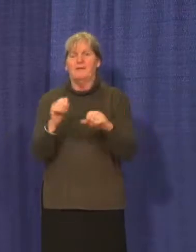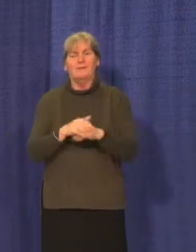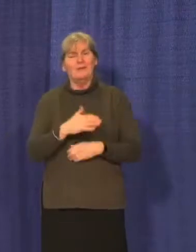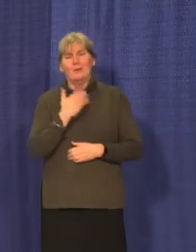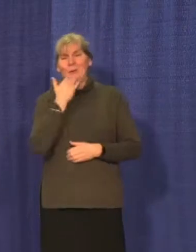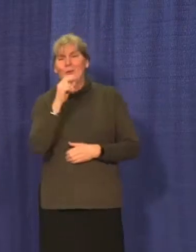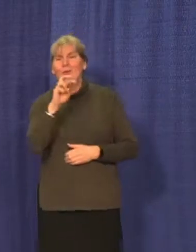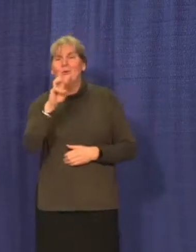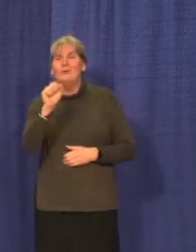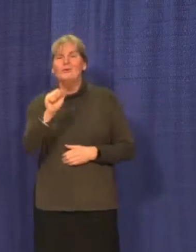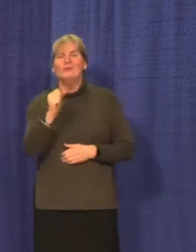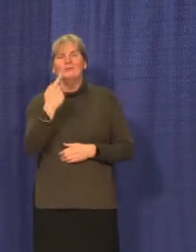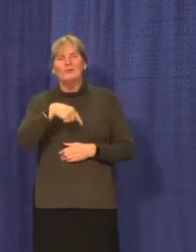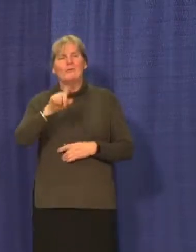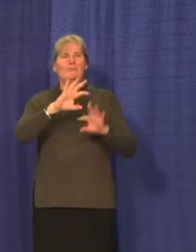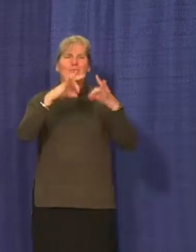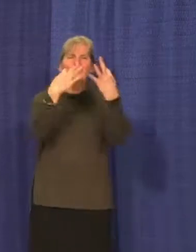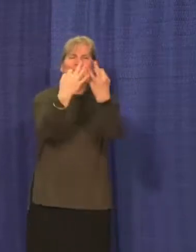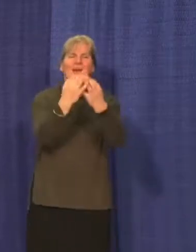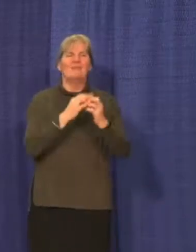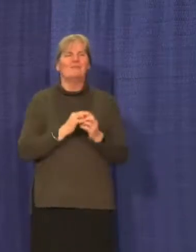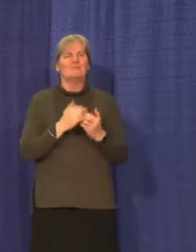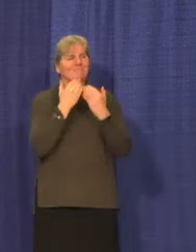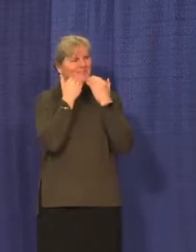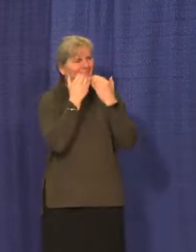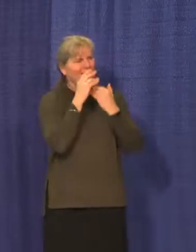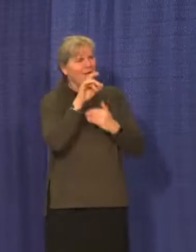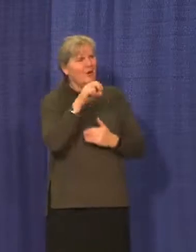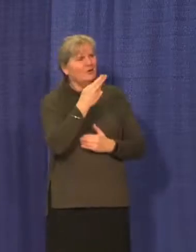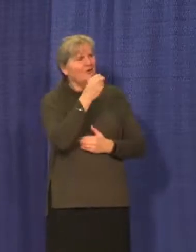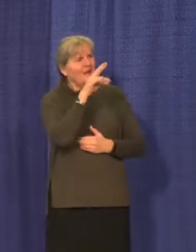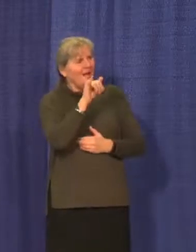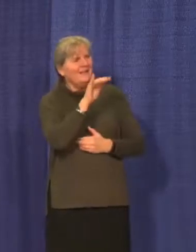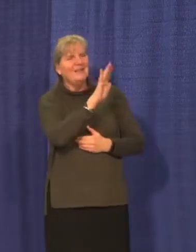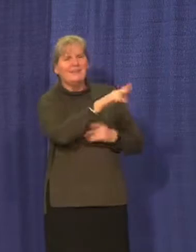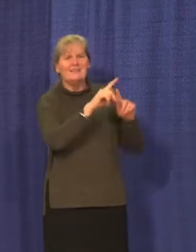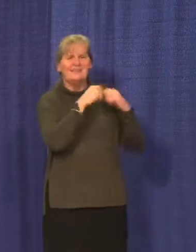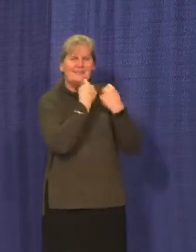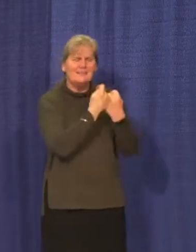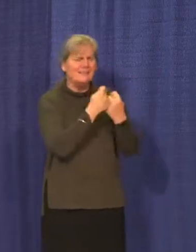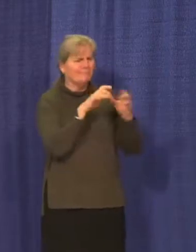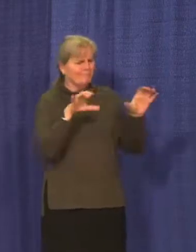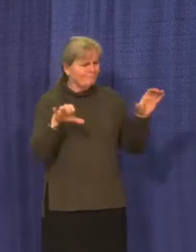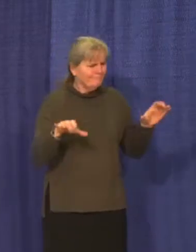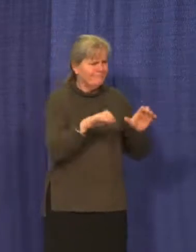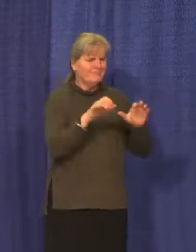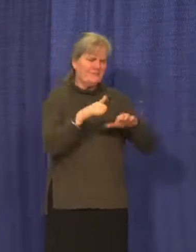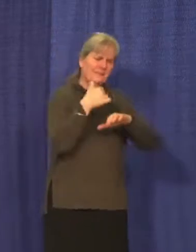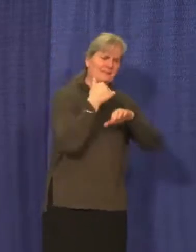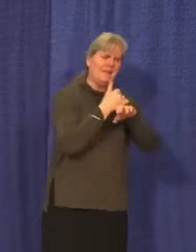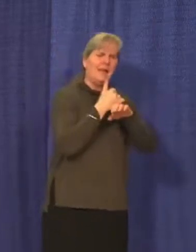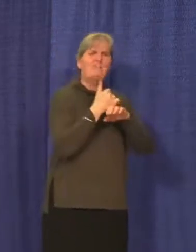This was great news for Yukon families, and I really want to thank Dr Hanley and his team for their work in making this test